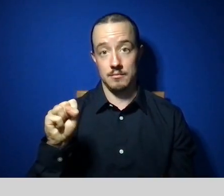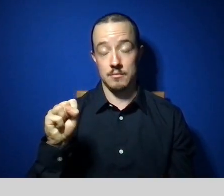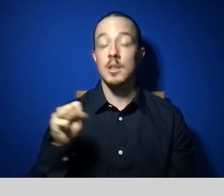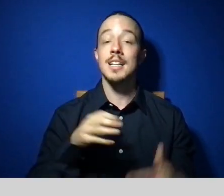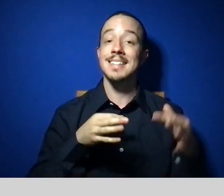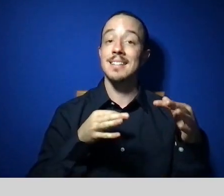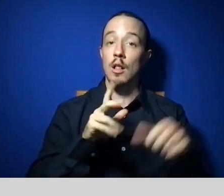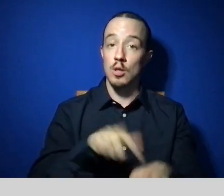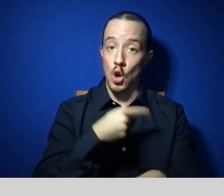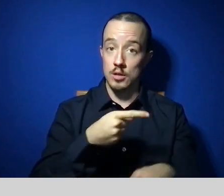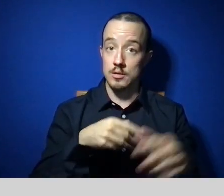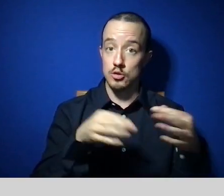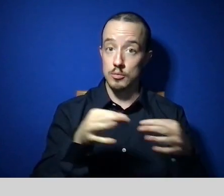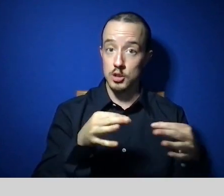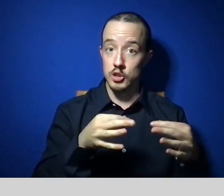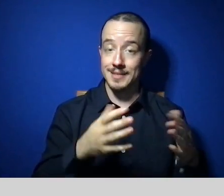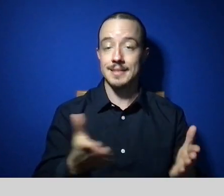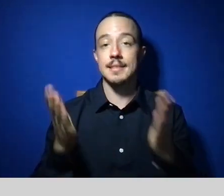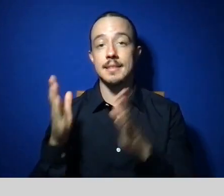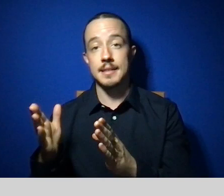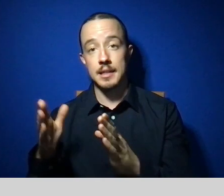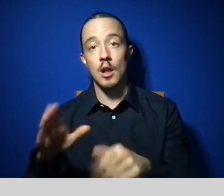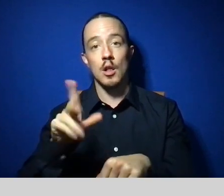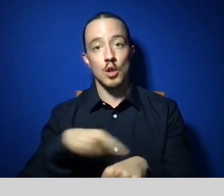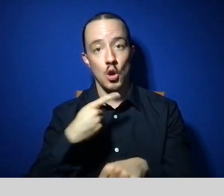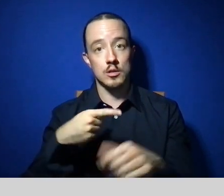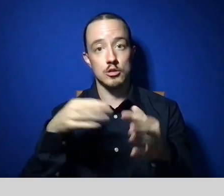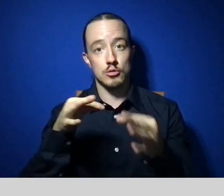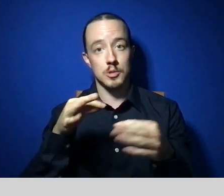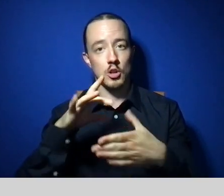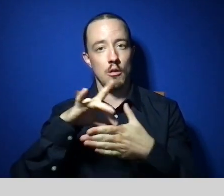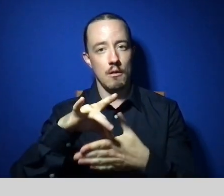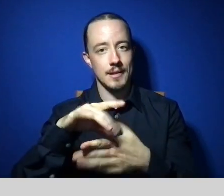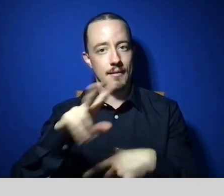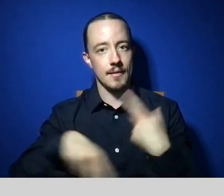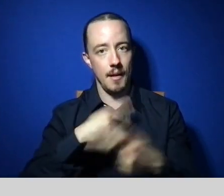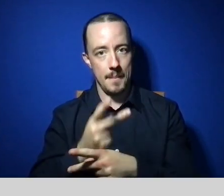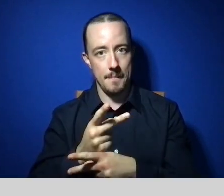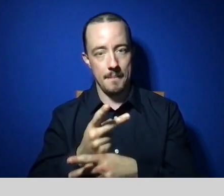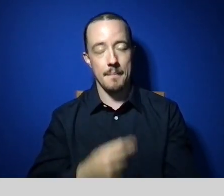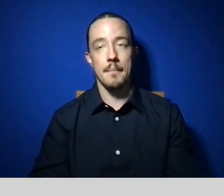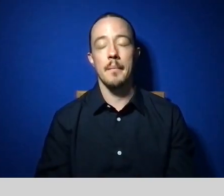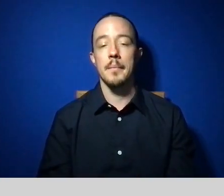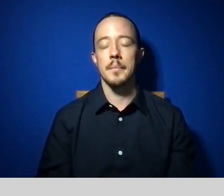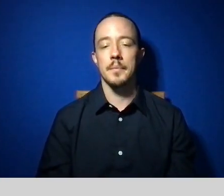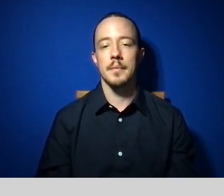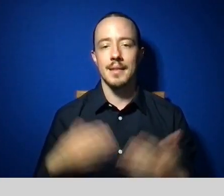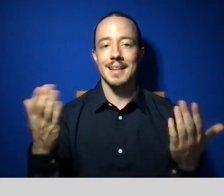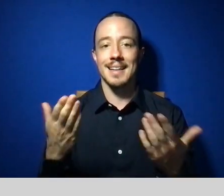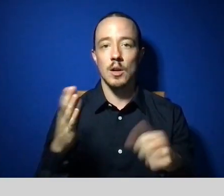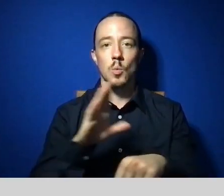and long description, content type. And here we're doing, we're calling a function I've written called get long description,